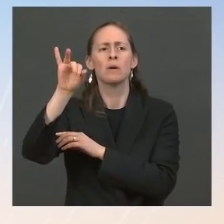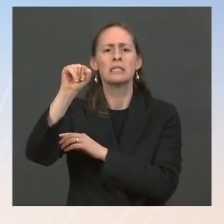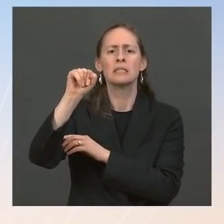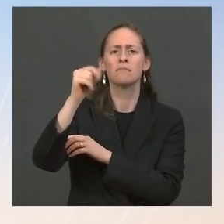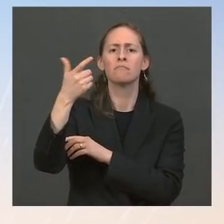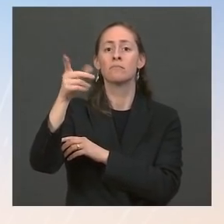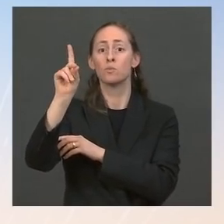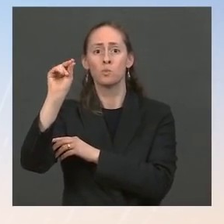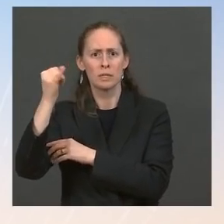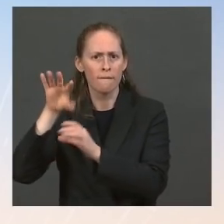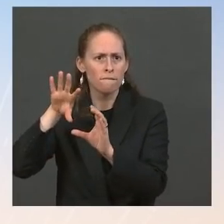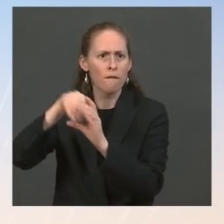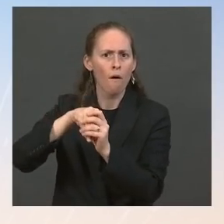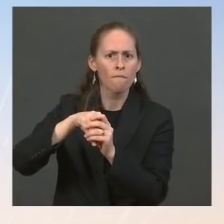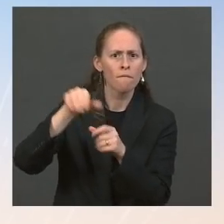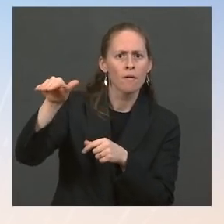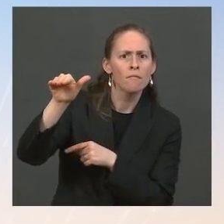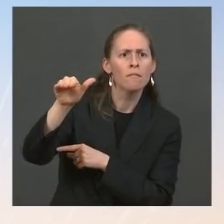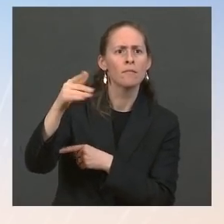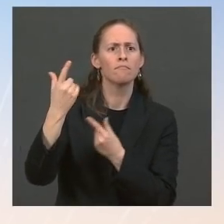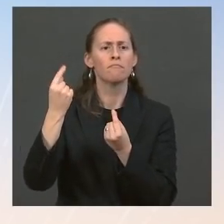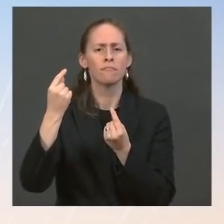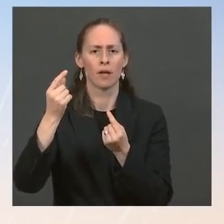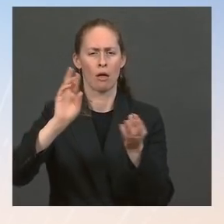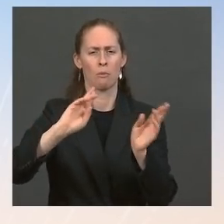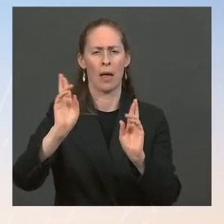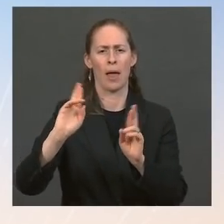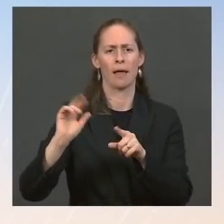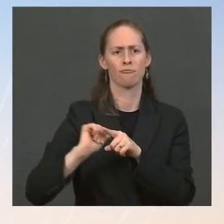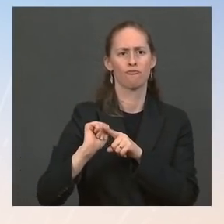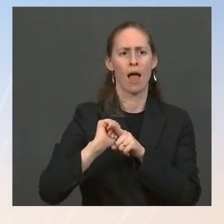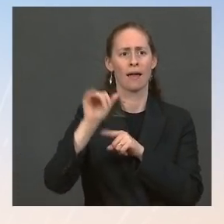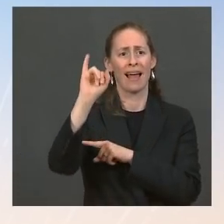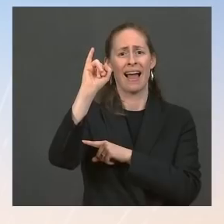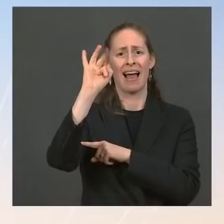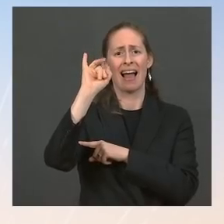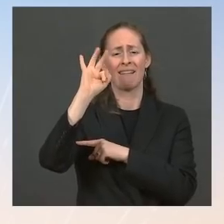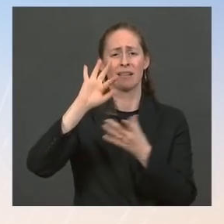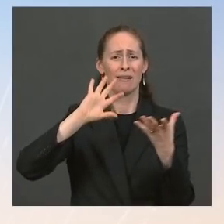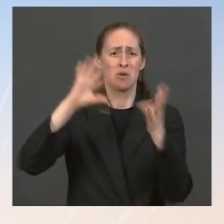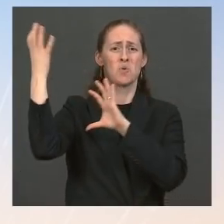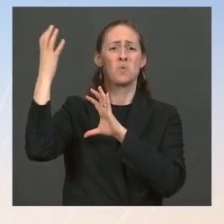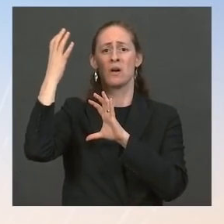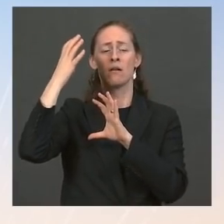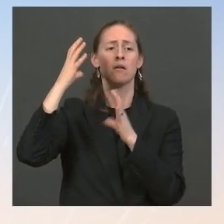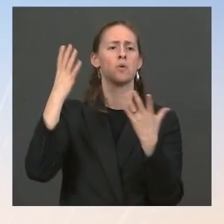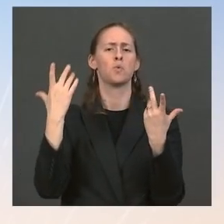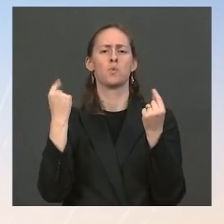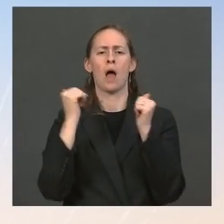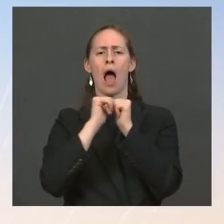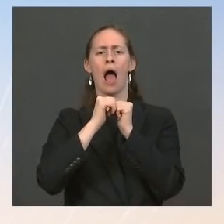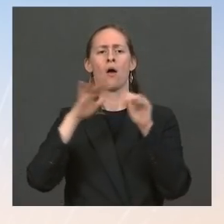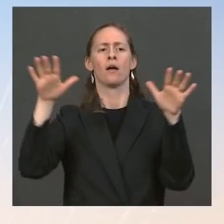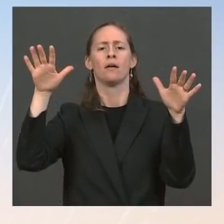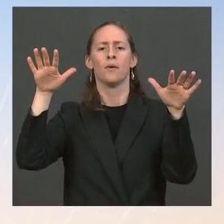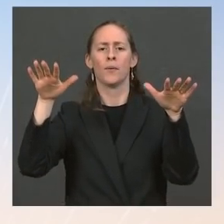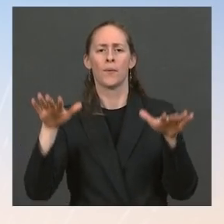Service has provided trainings and deescalation and contingency planning to local community organizations, and they're prepared to provide